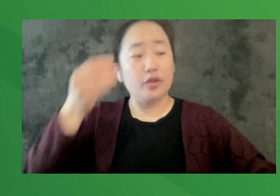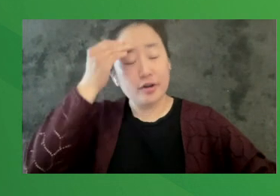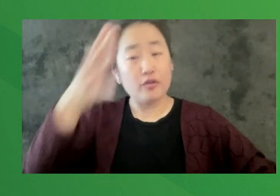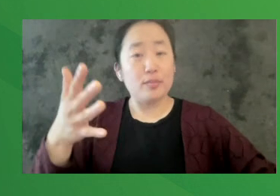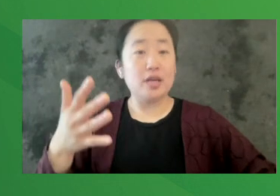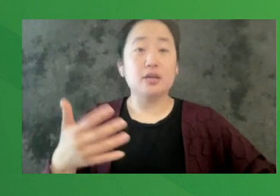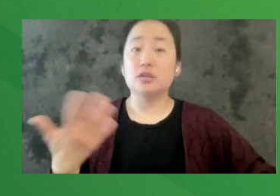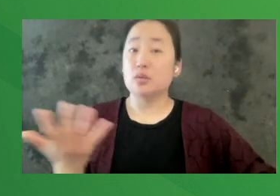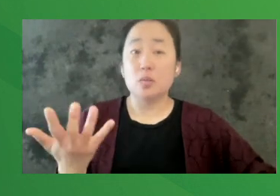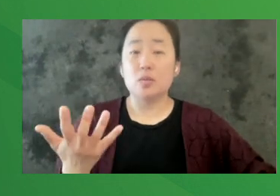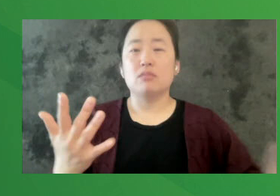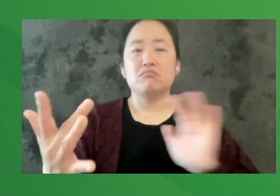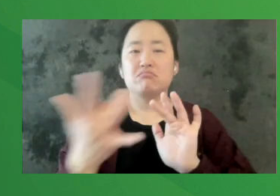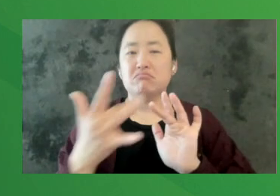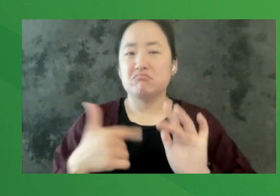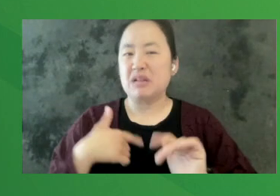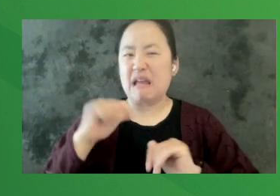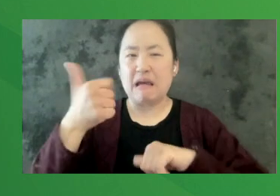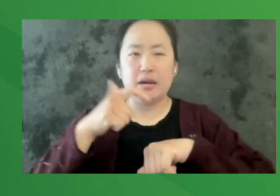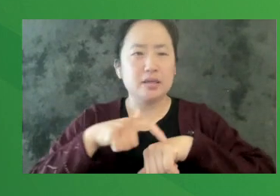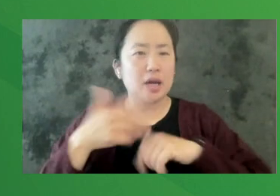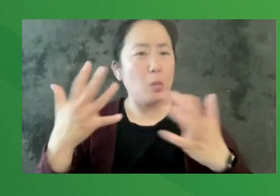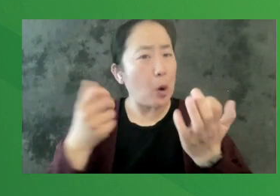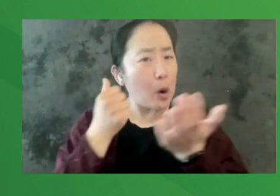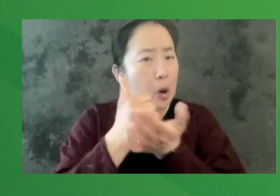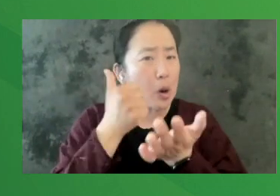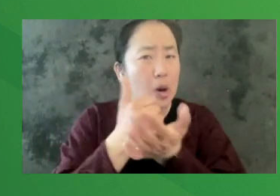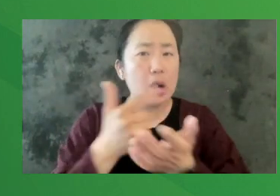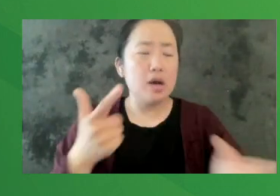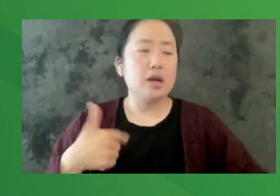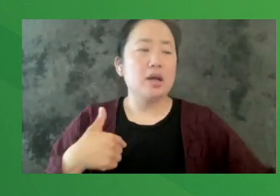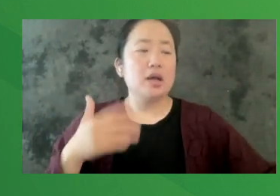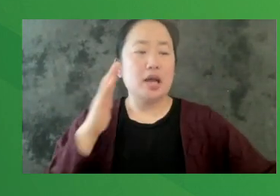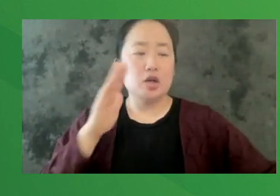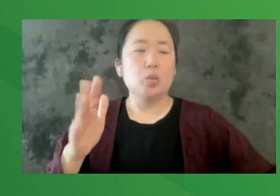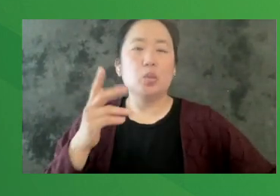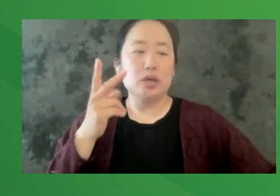anytime. We are here to help you and you'll get to hear from more in a minute on our team. So,